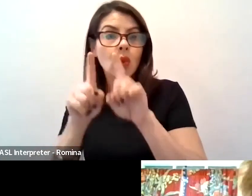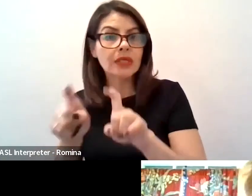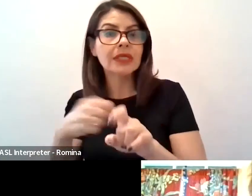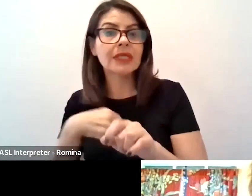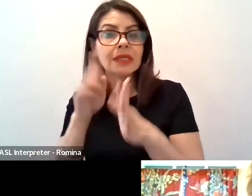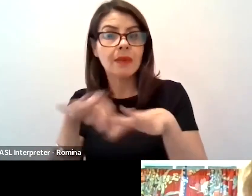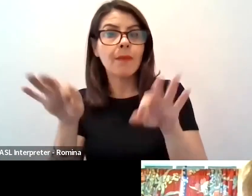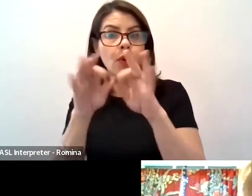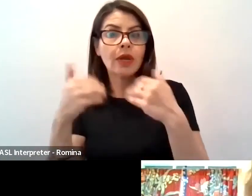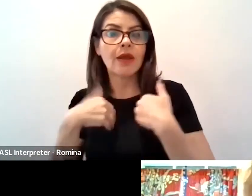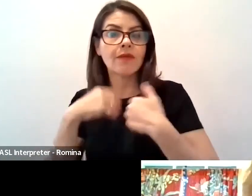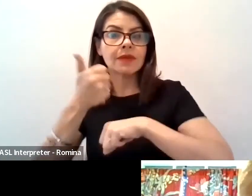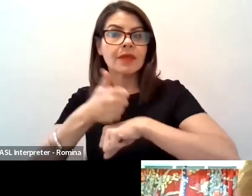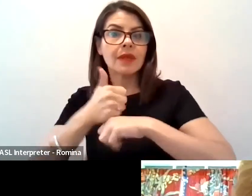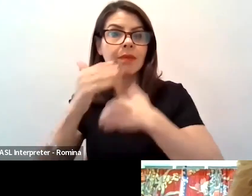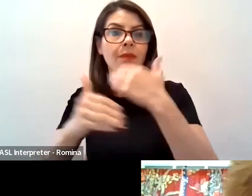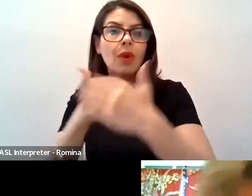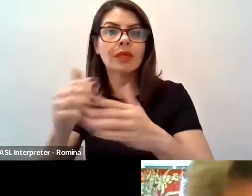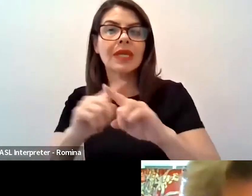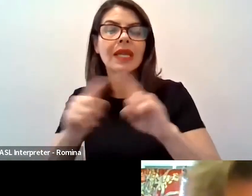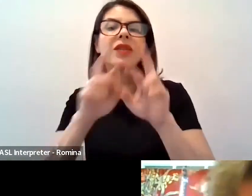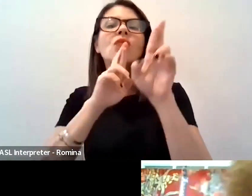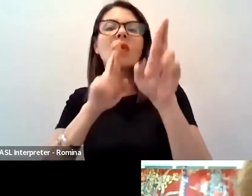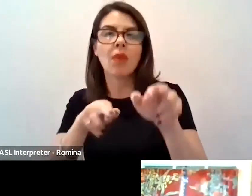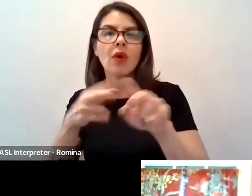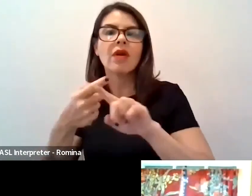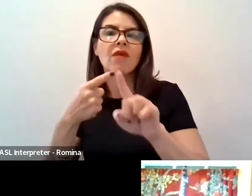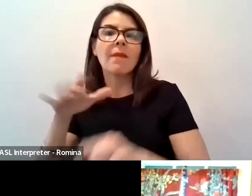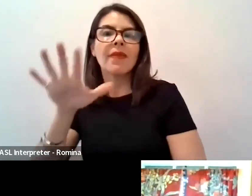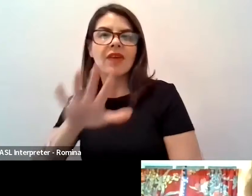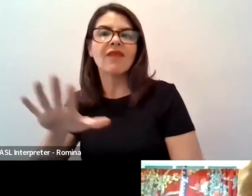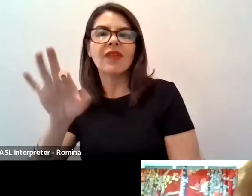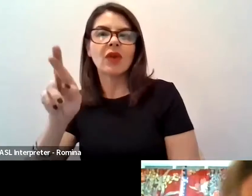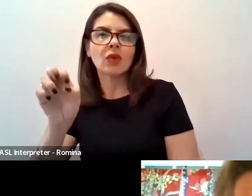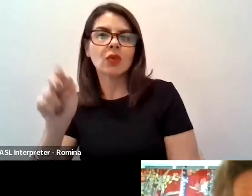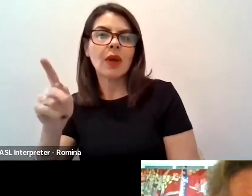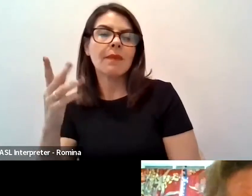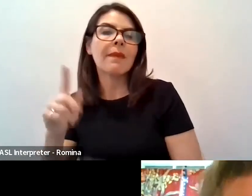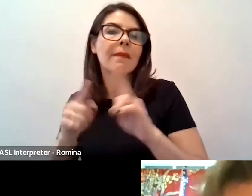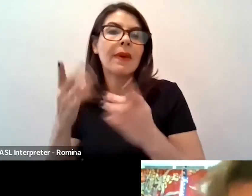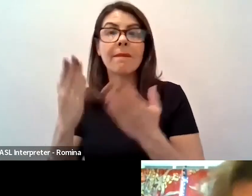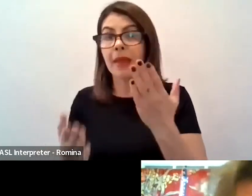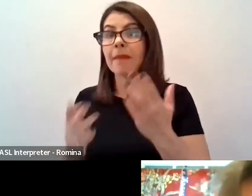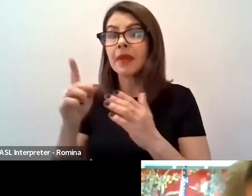And there is a report generated by the field rep. Now the field rep might make headway